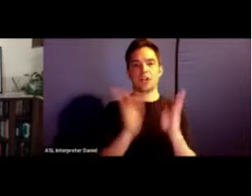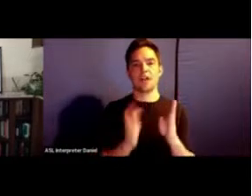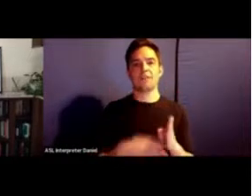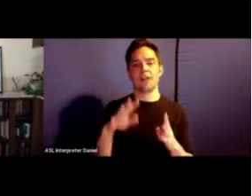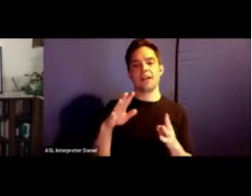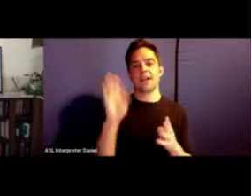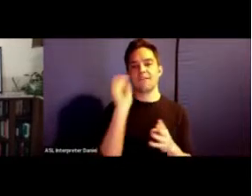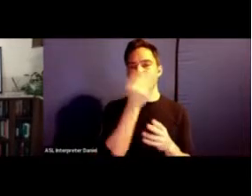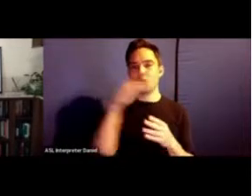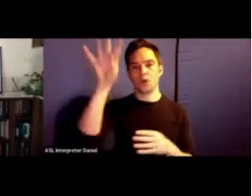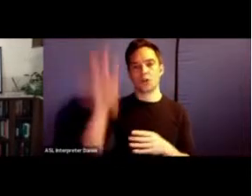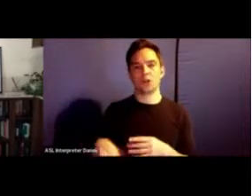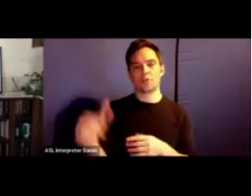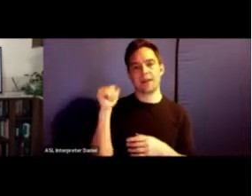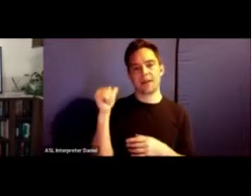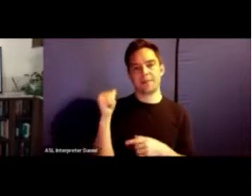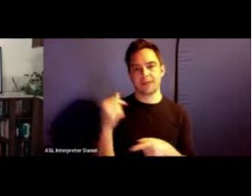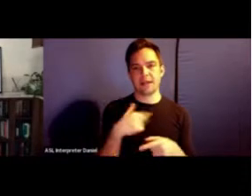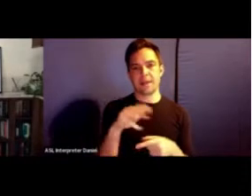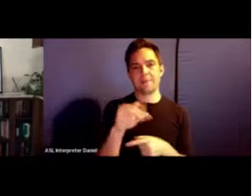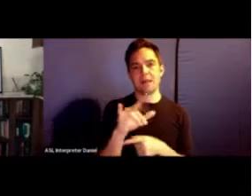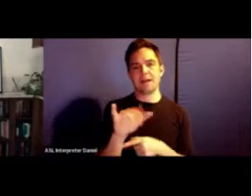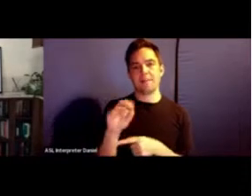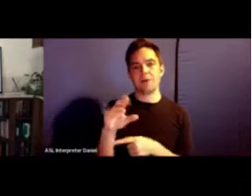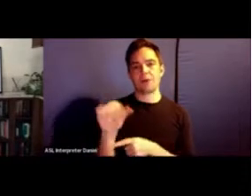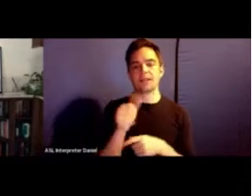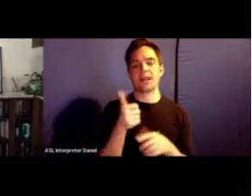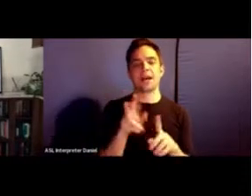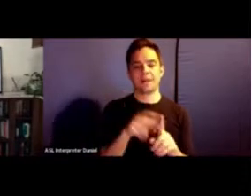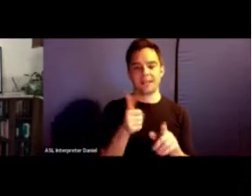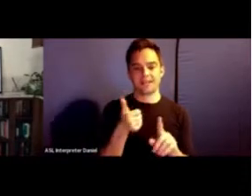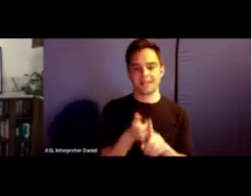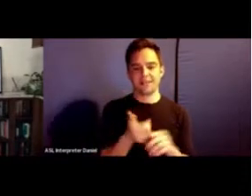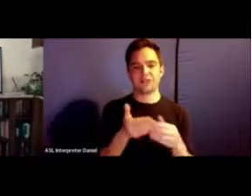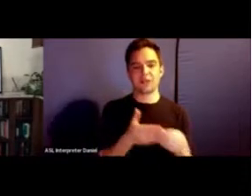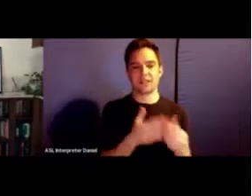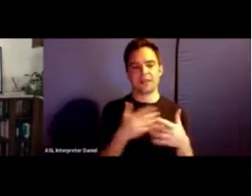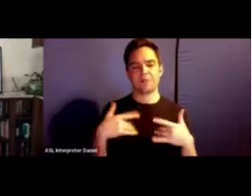behind me. I'm Molly Morris with applied self direction, I'm so thrilled to be here to discuss